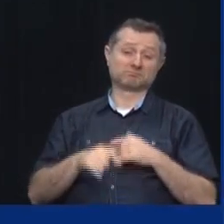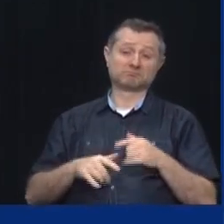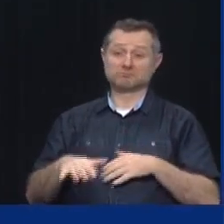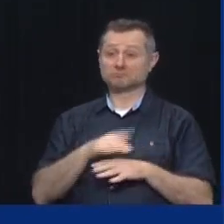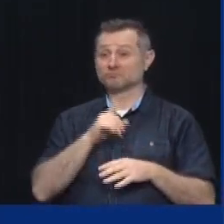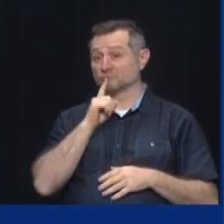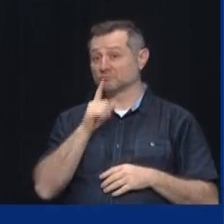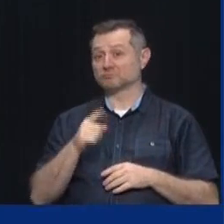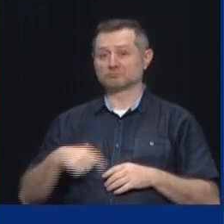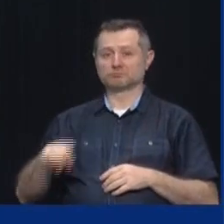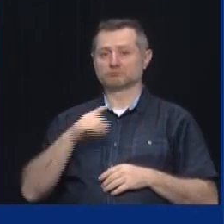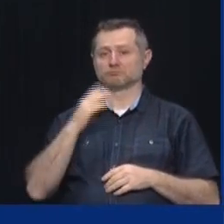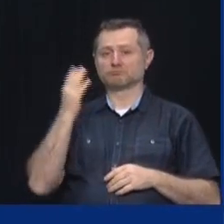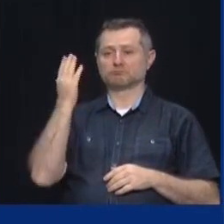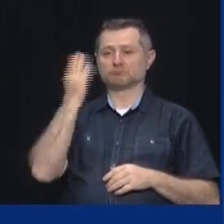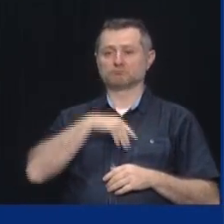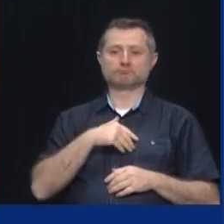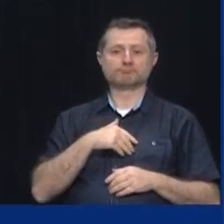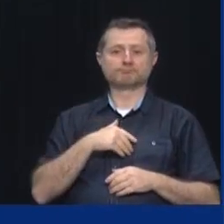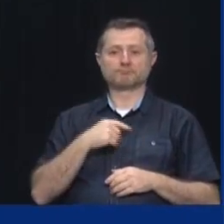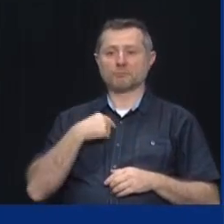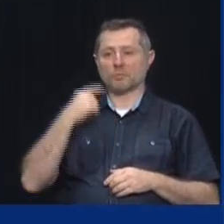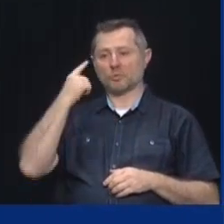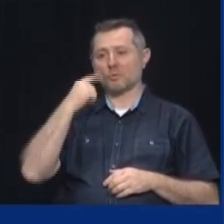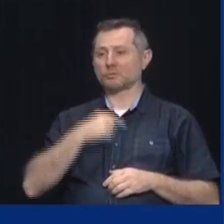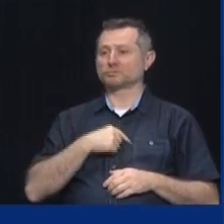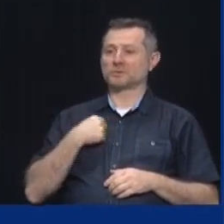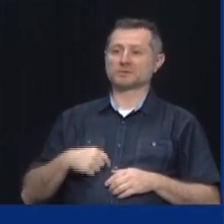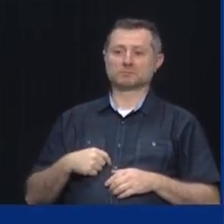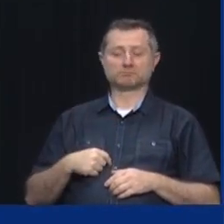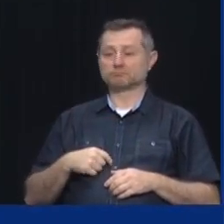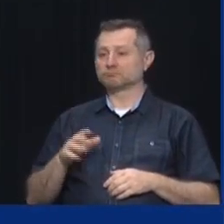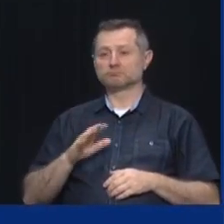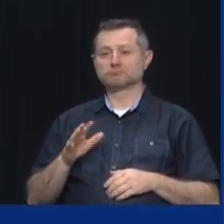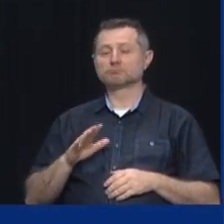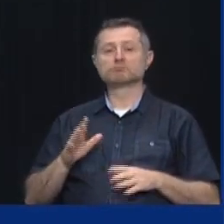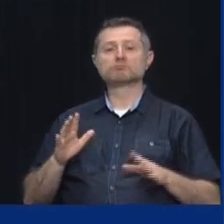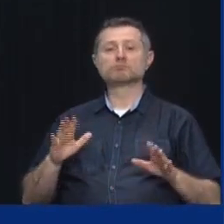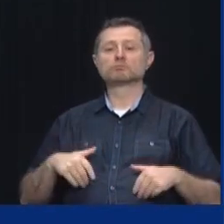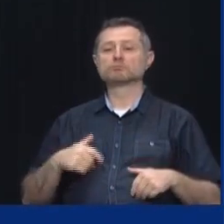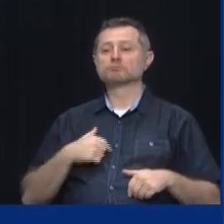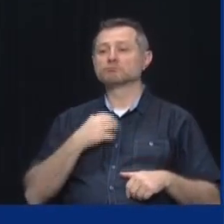LANDED IN NEW YORK, JFK AIRPORT, NEW YORK AIRPORT IN THE TRI-STATE REGION.